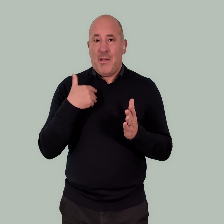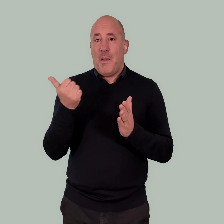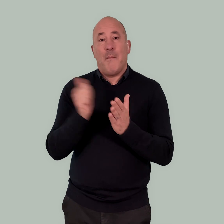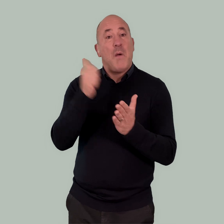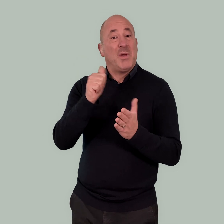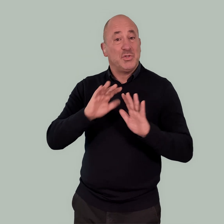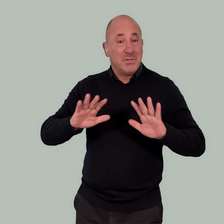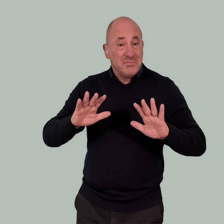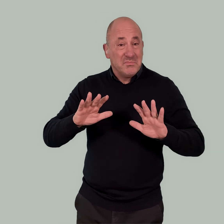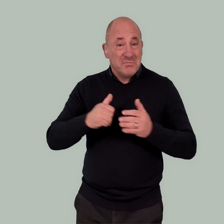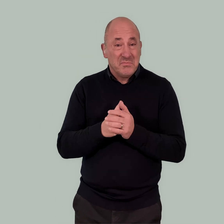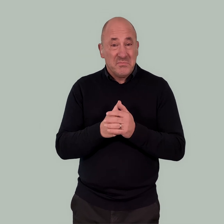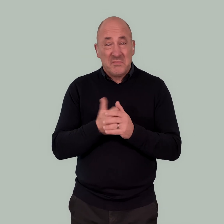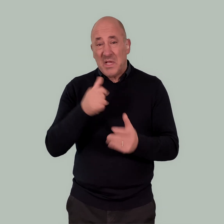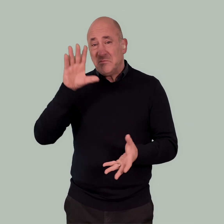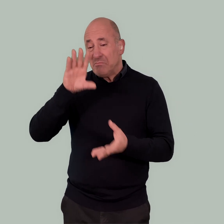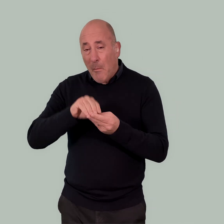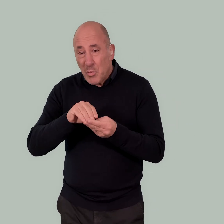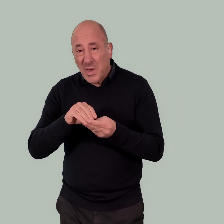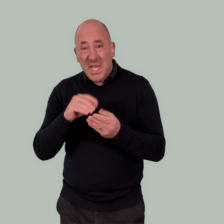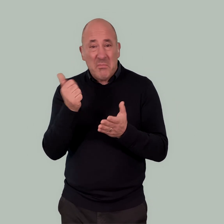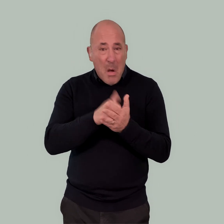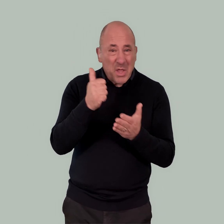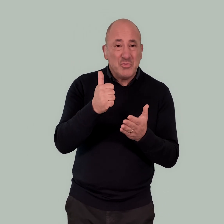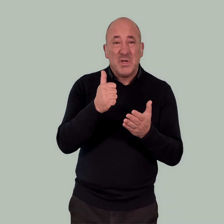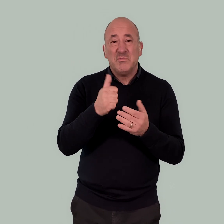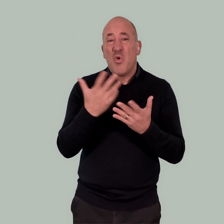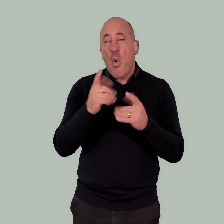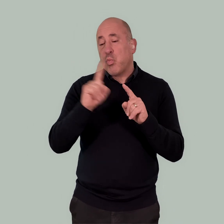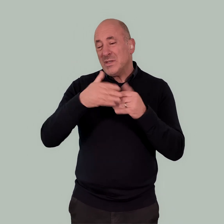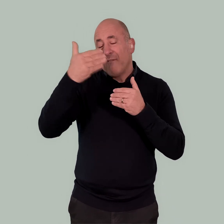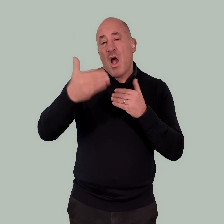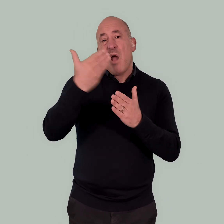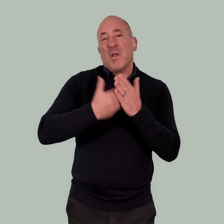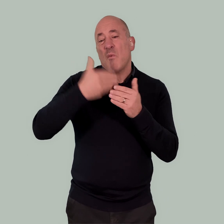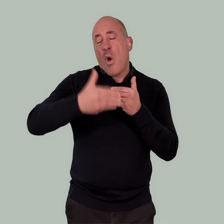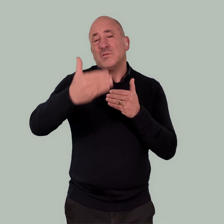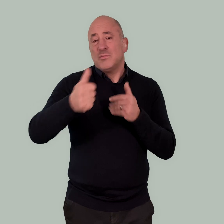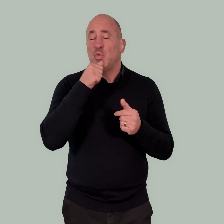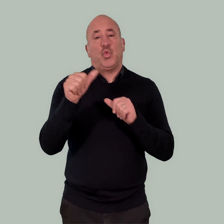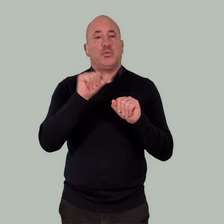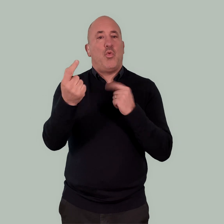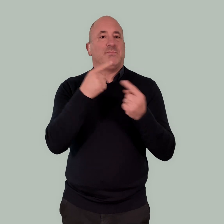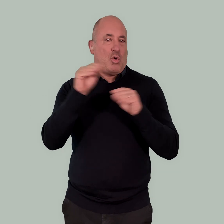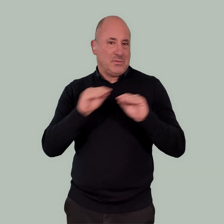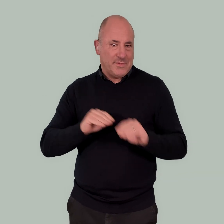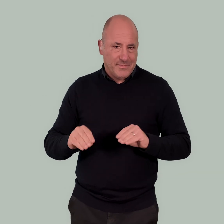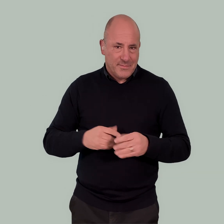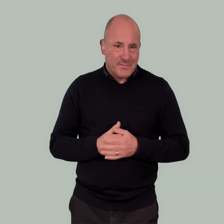in a summary of responses received, and in any subsequent review reports.